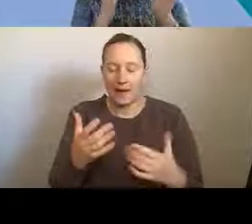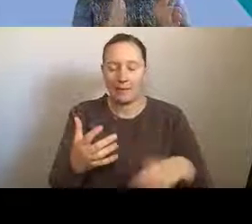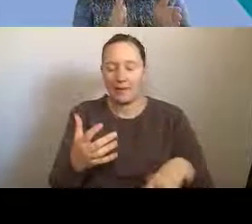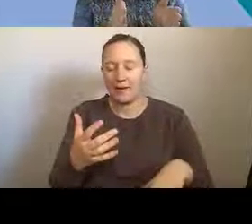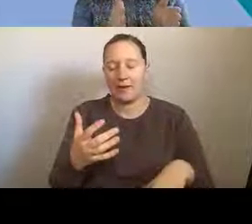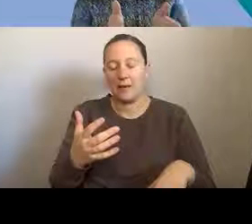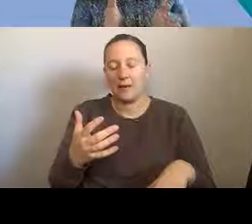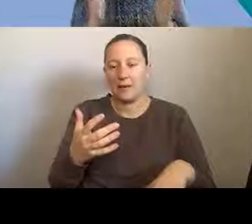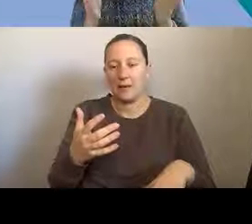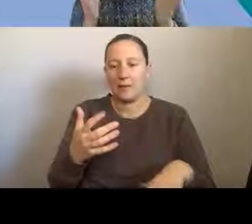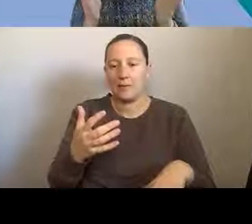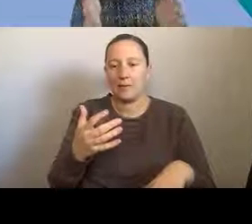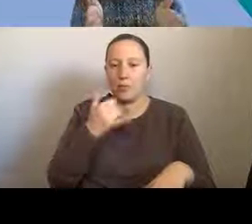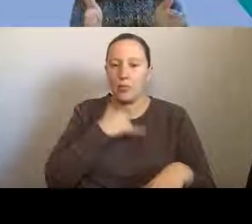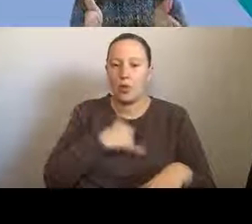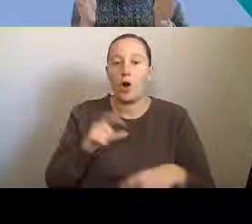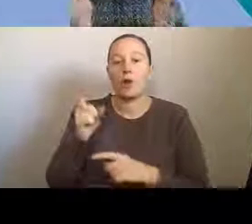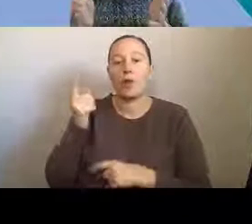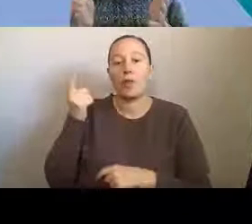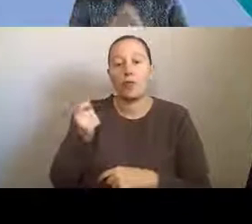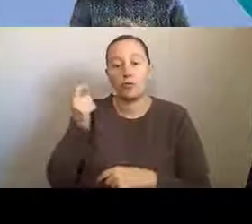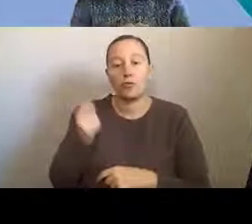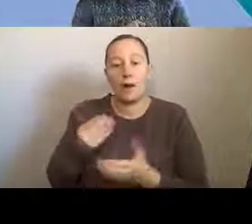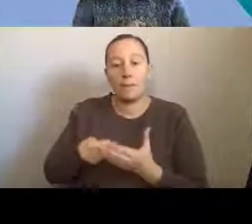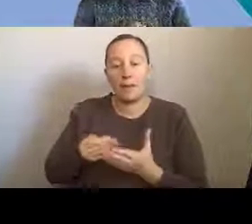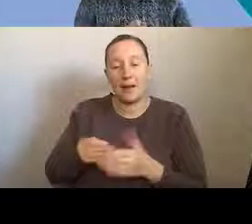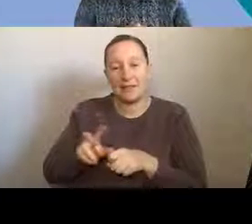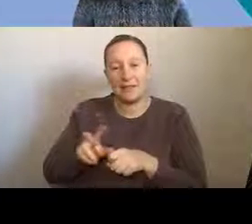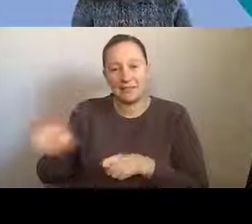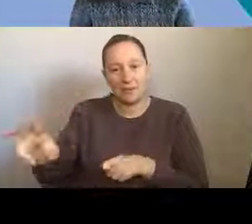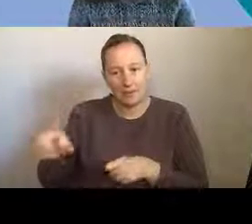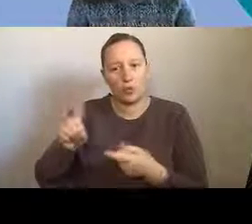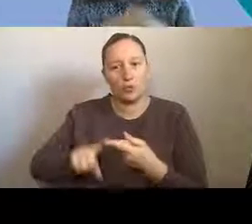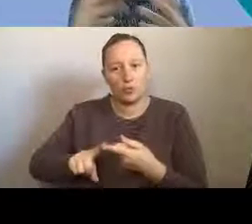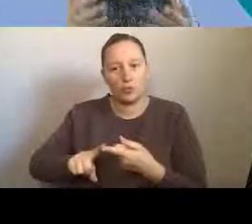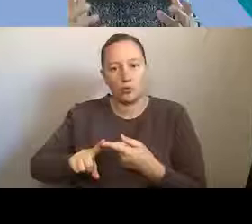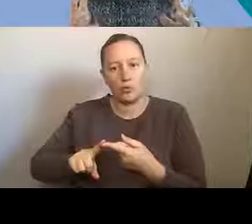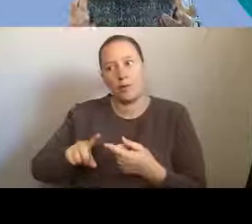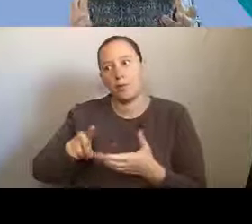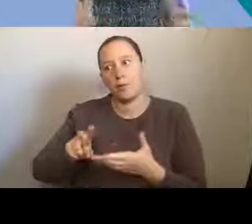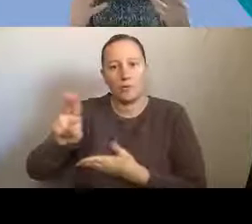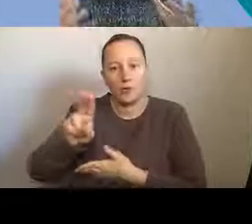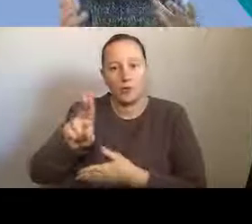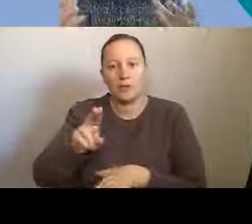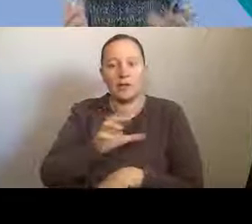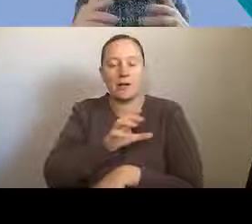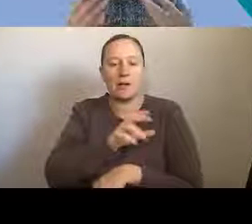Grants money for research project goes to institutions, and it's the institution's responsibility